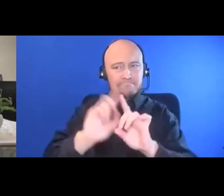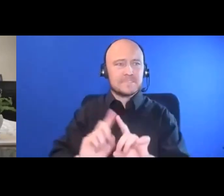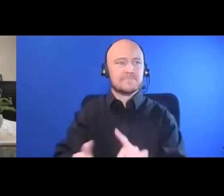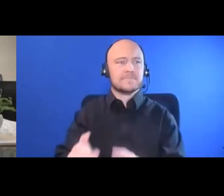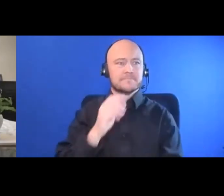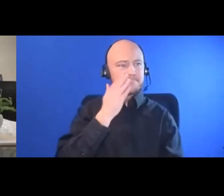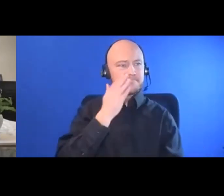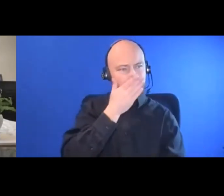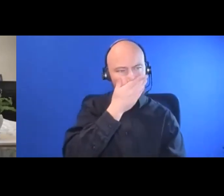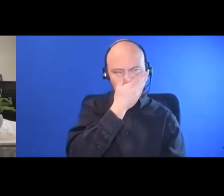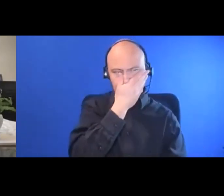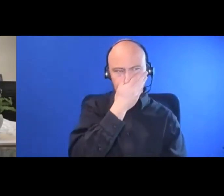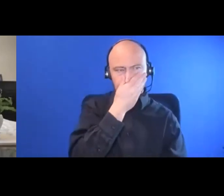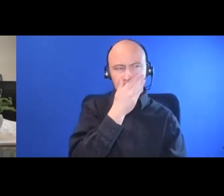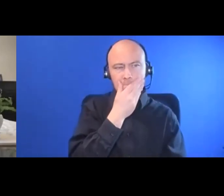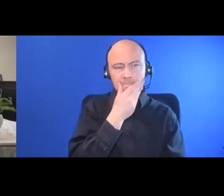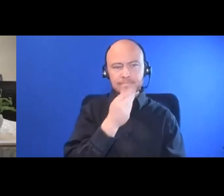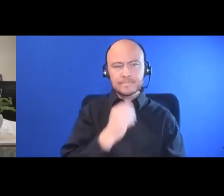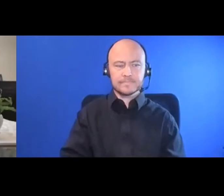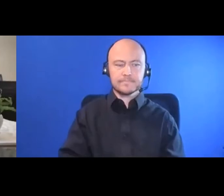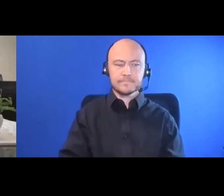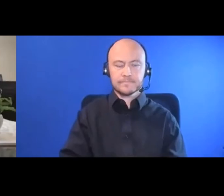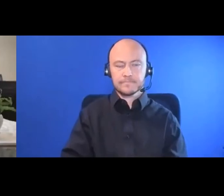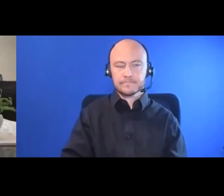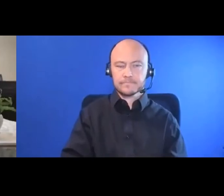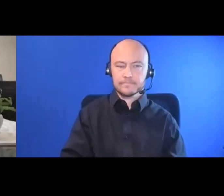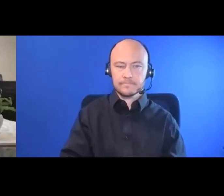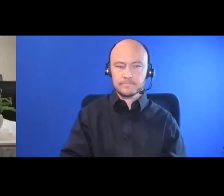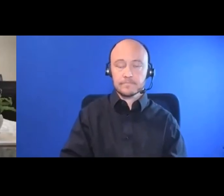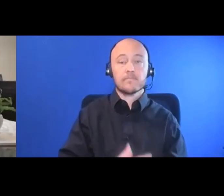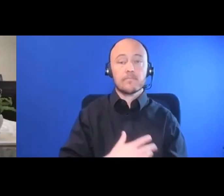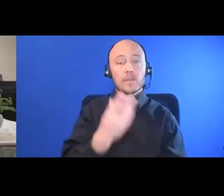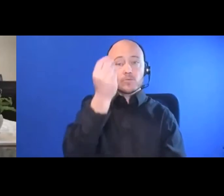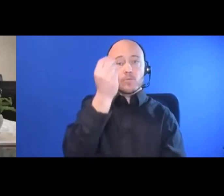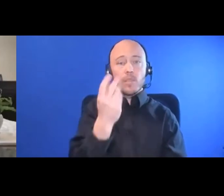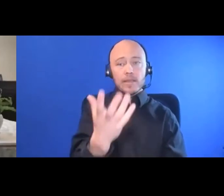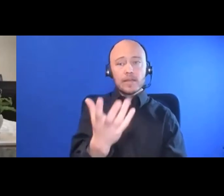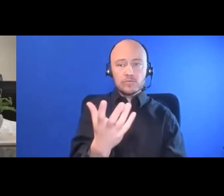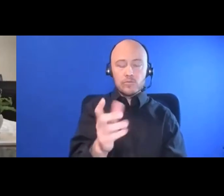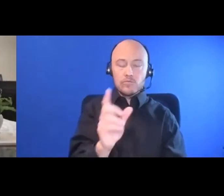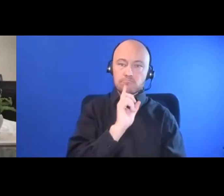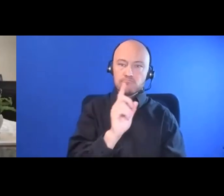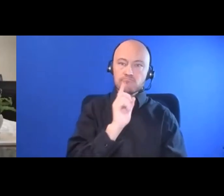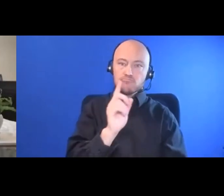So, yeah, I just wanted to note that there's real power in language